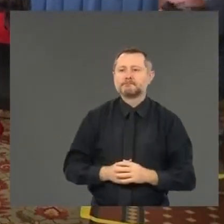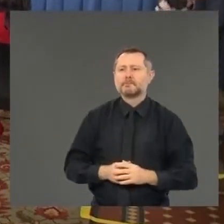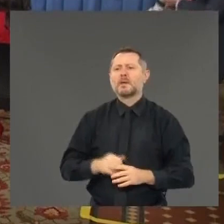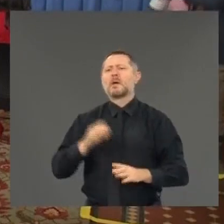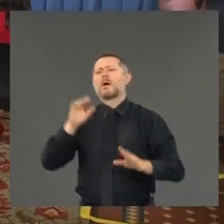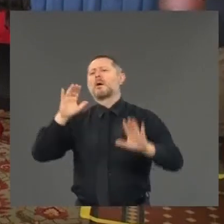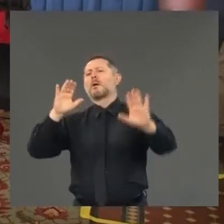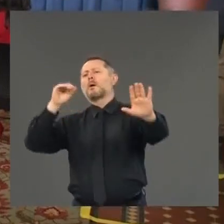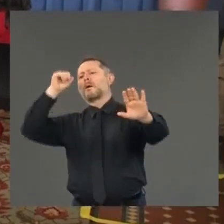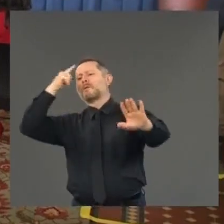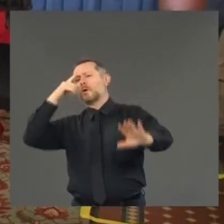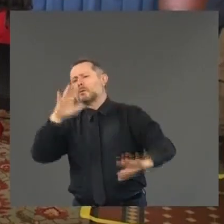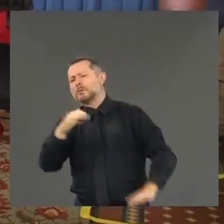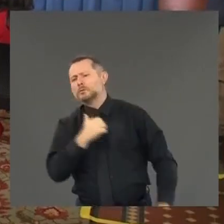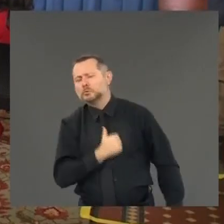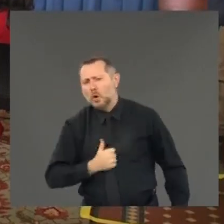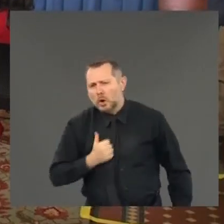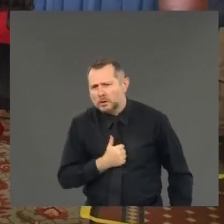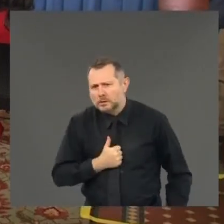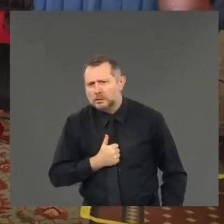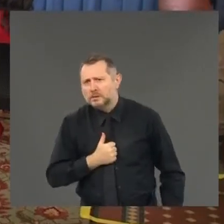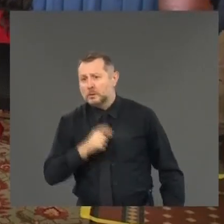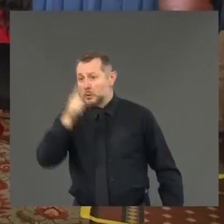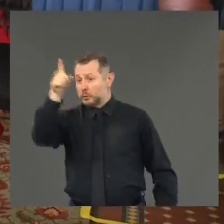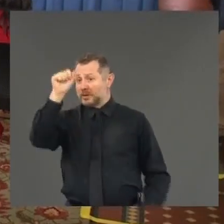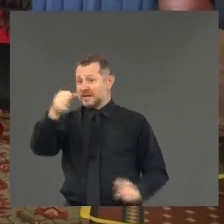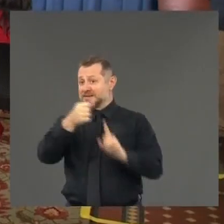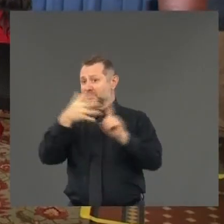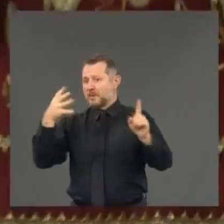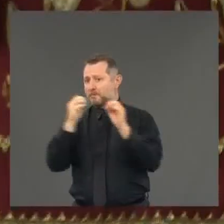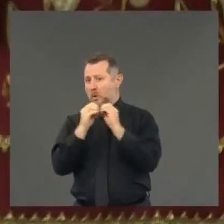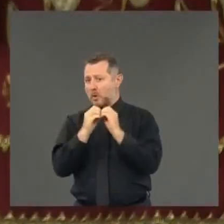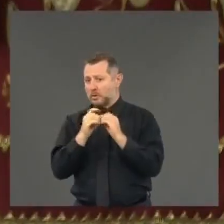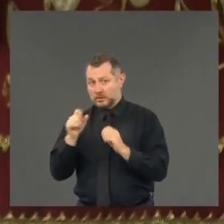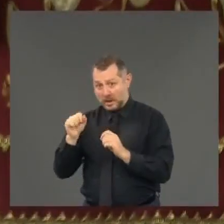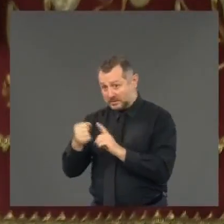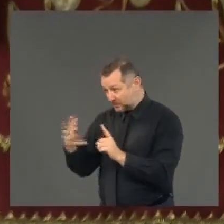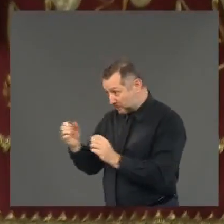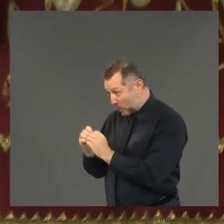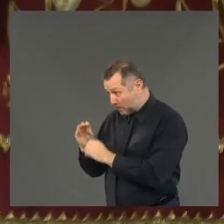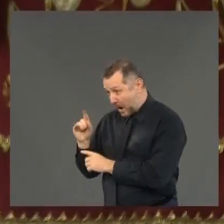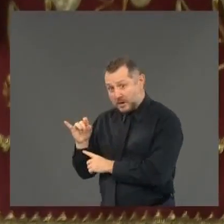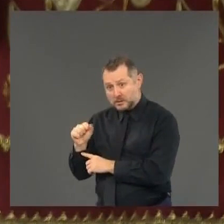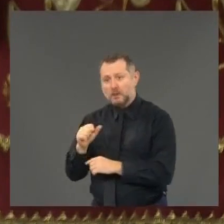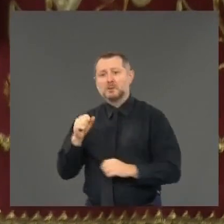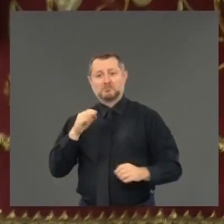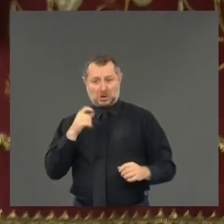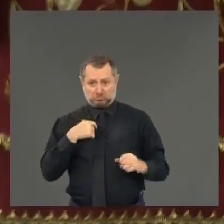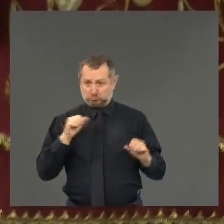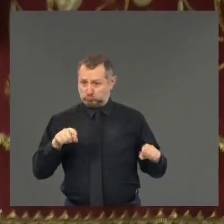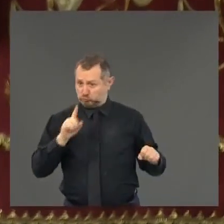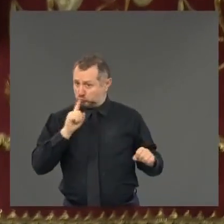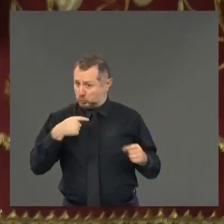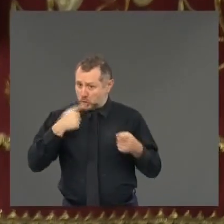WE AGREE, WE ACKNOWLEDGED IT AND WE SAID PENDING LOCAL APPROVAL THAT SHOULD RESUME IN PERSON. I'M SORRY. CAN YOU EXPAND ON THAT A